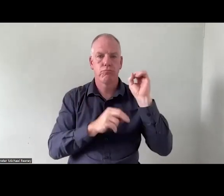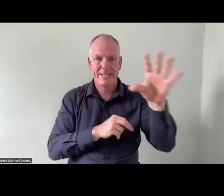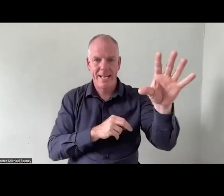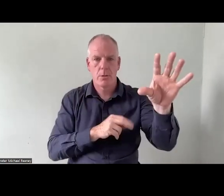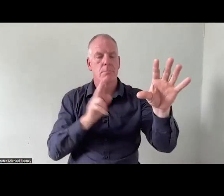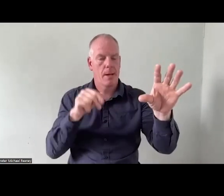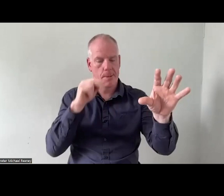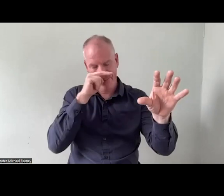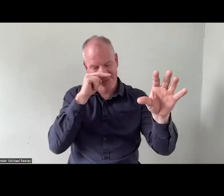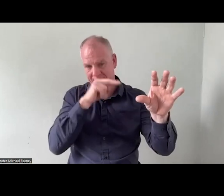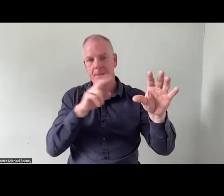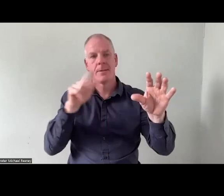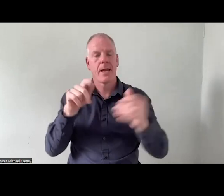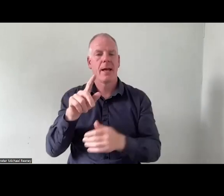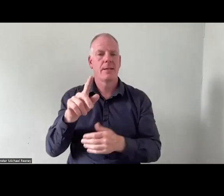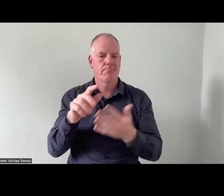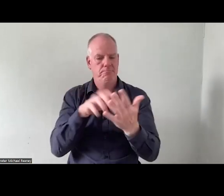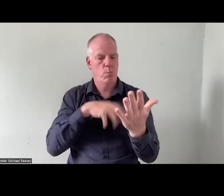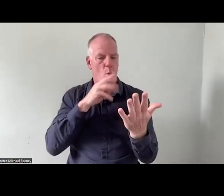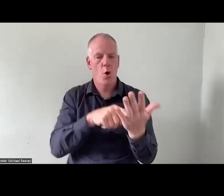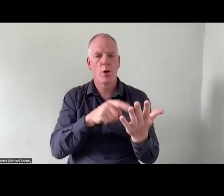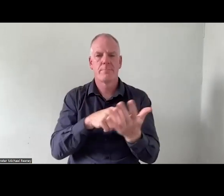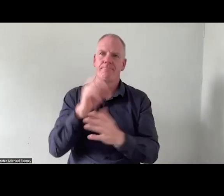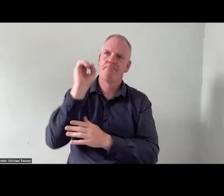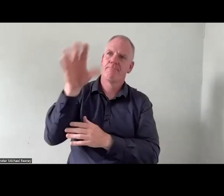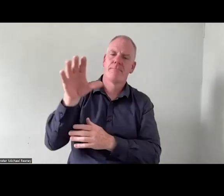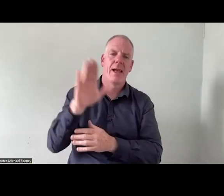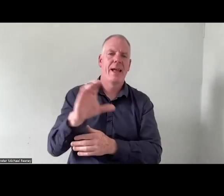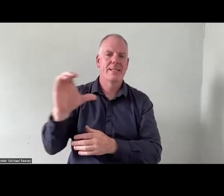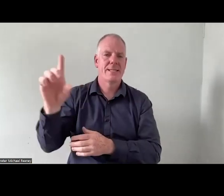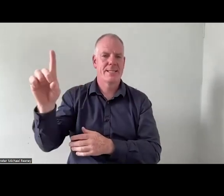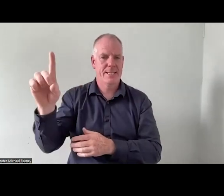We can take our text and we can put it onto LCD displays, OK?